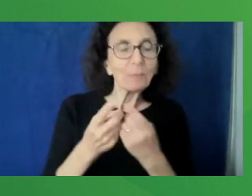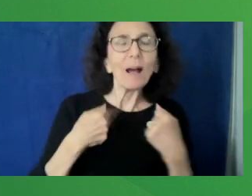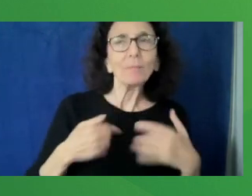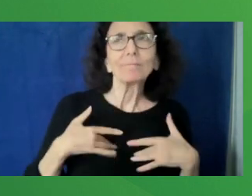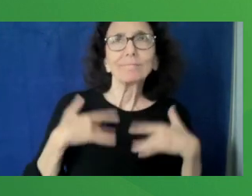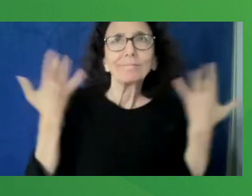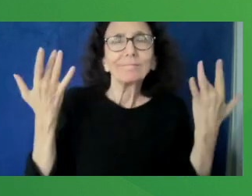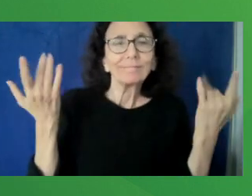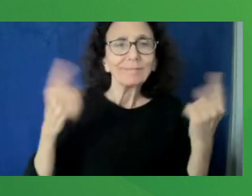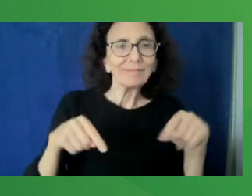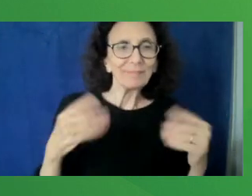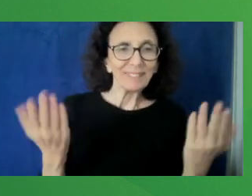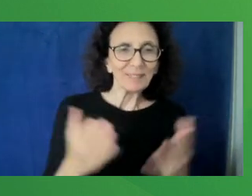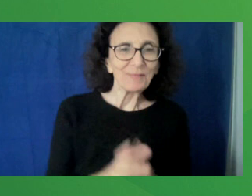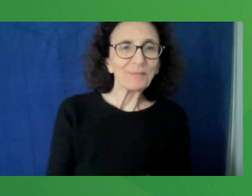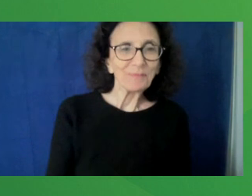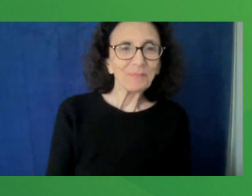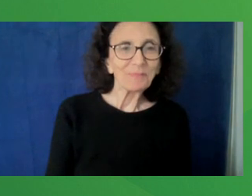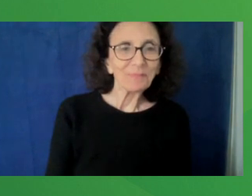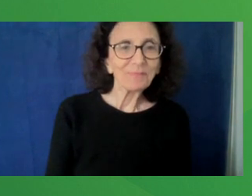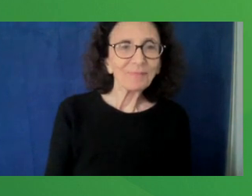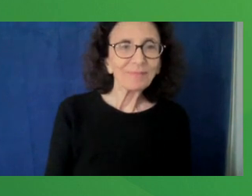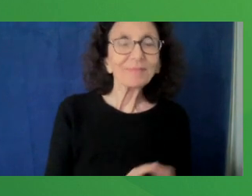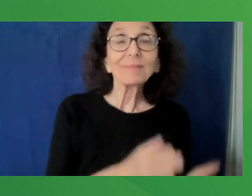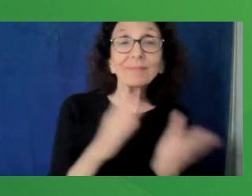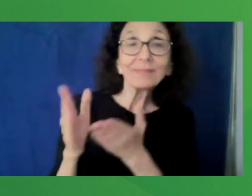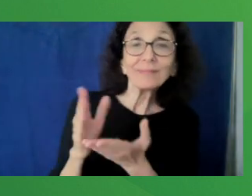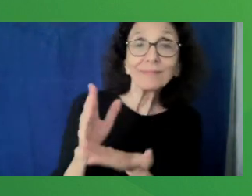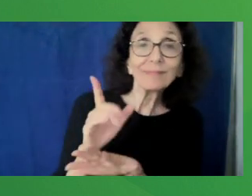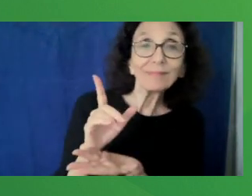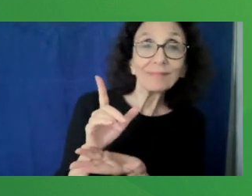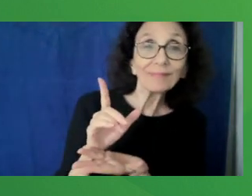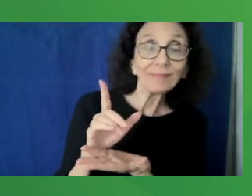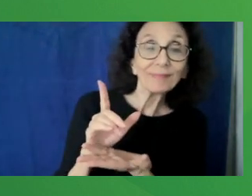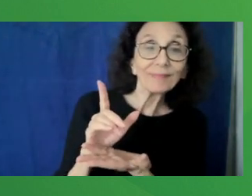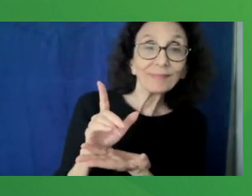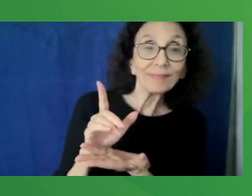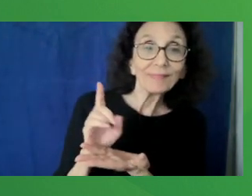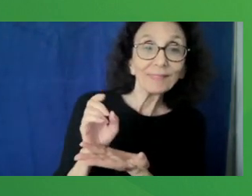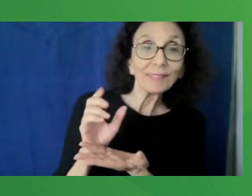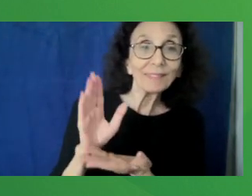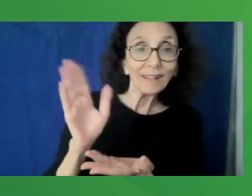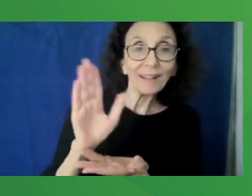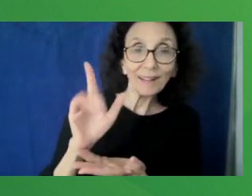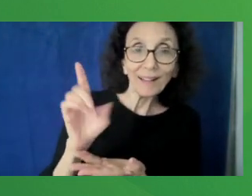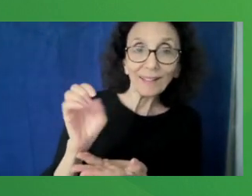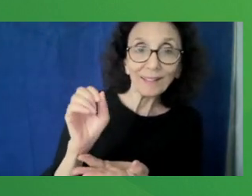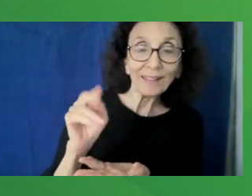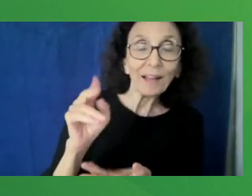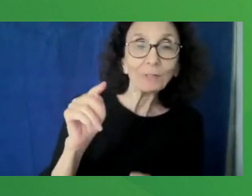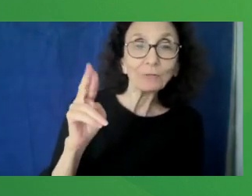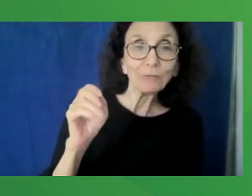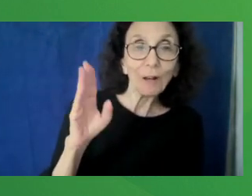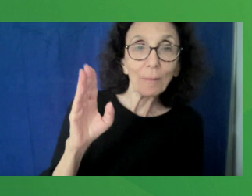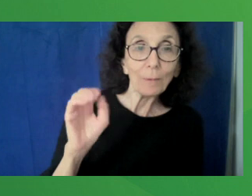And Leon. Hi, I'm Leon Drabo. I'm the